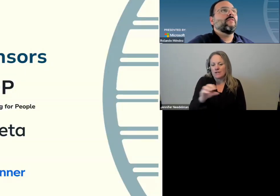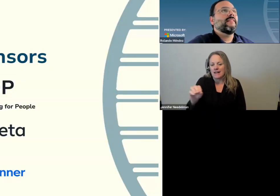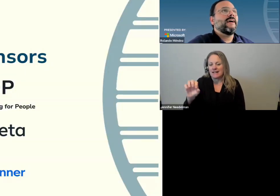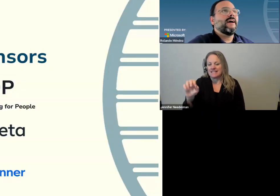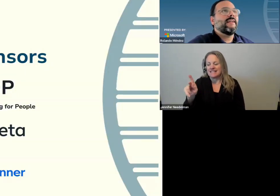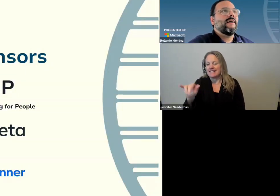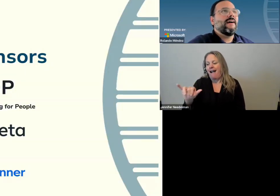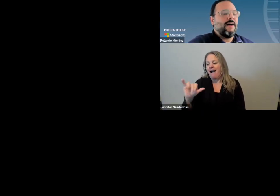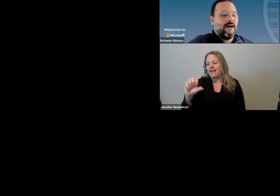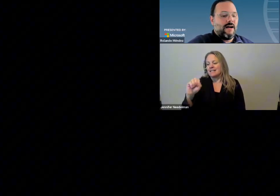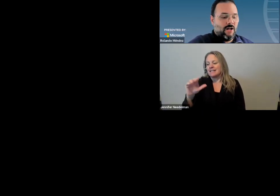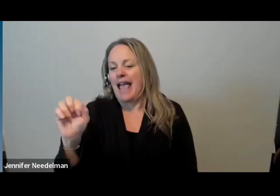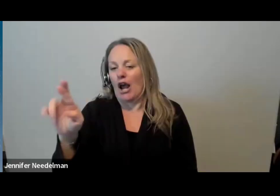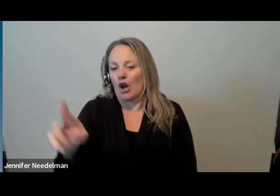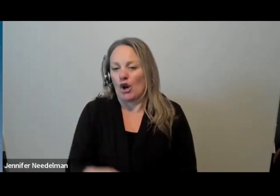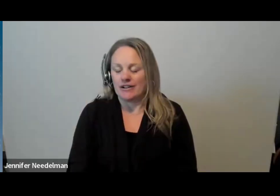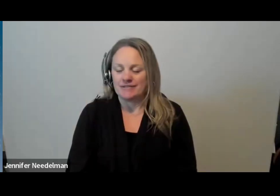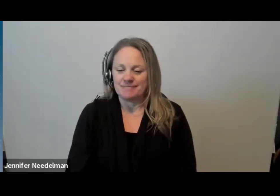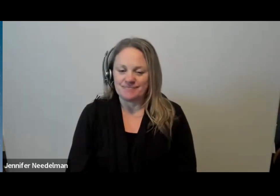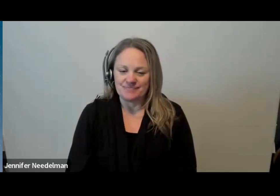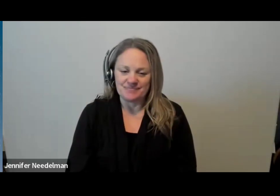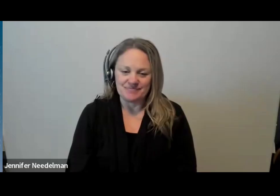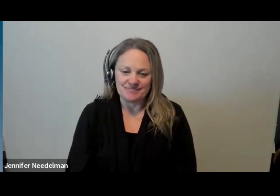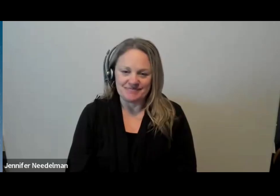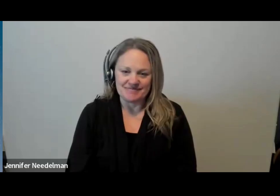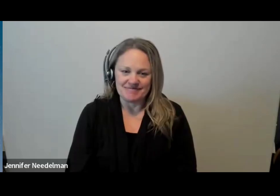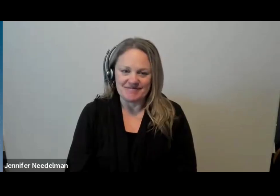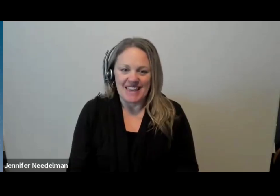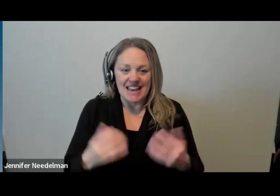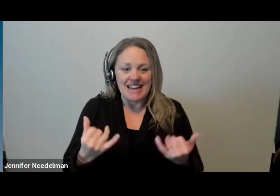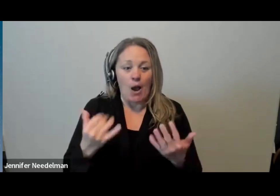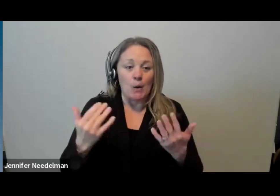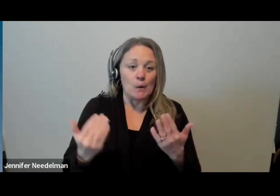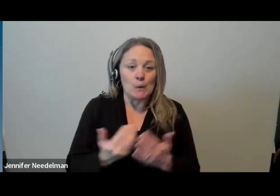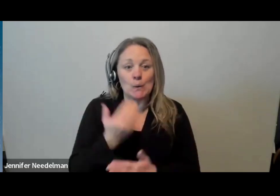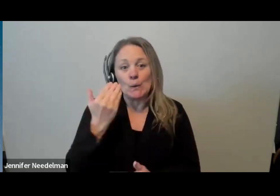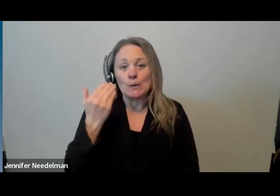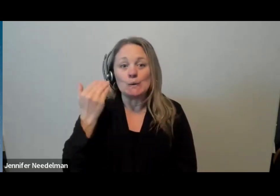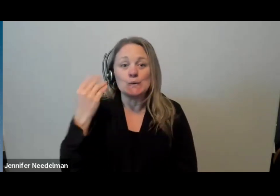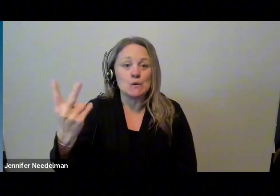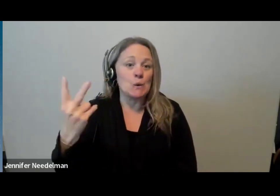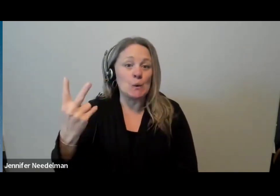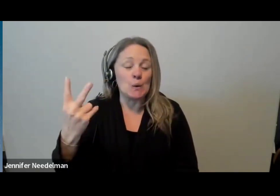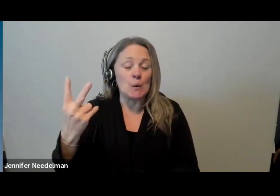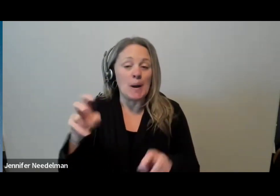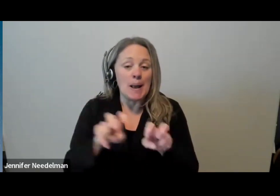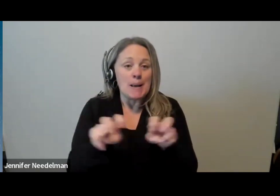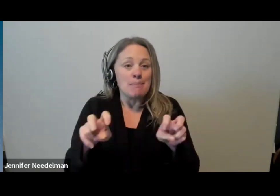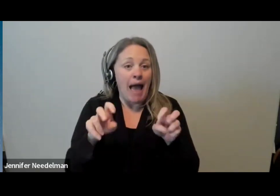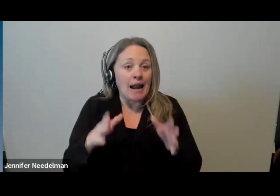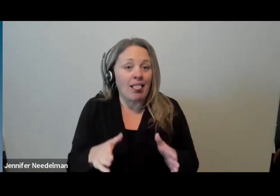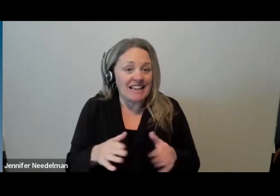And with that, I'll introduce our two panelists, Arman Nobari and Jordan Kough.